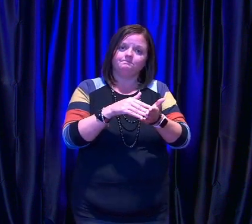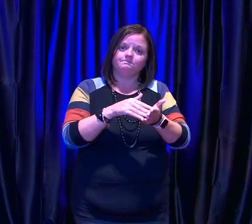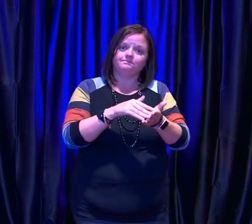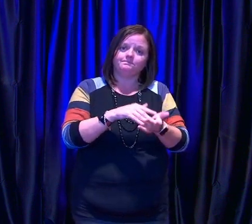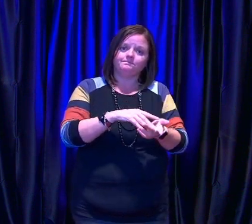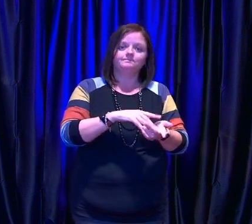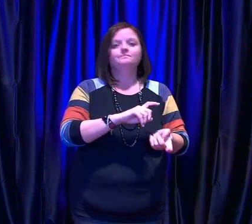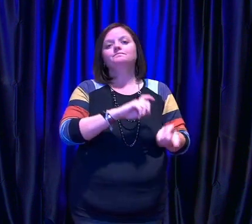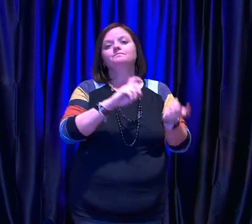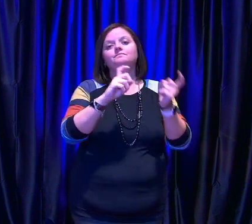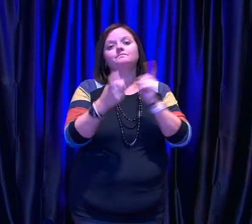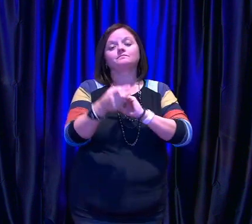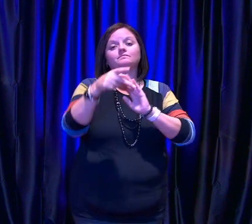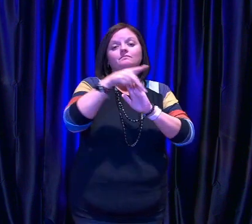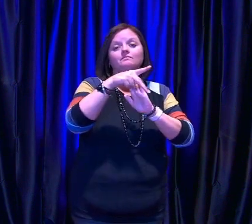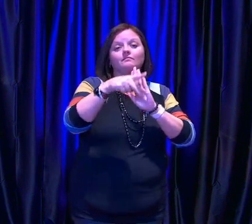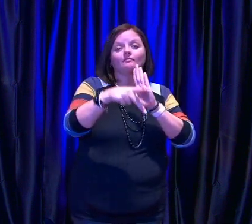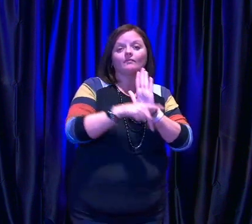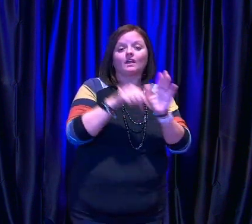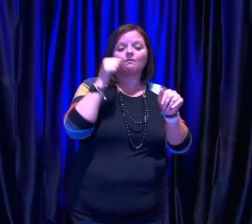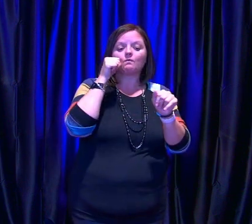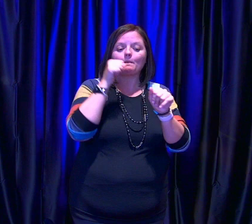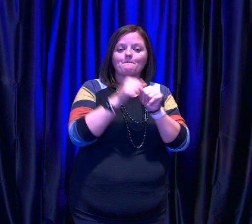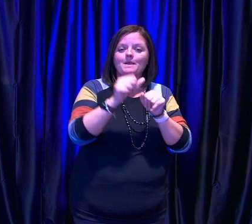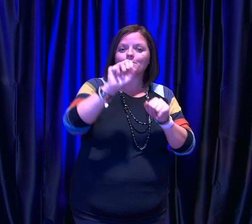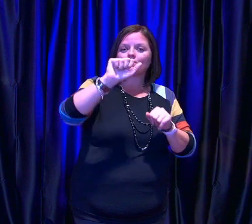the principle of remember the sabbath into